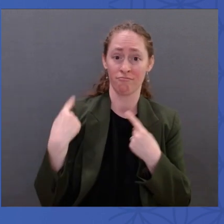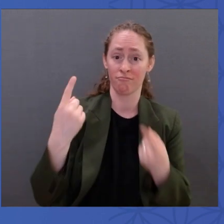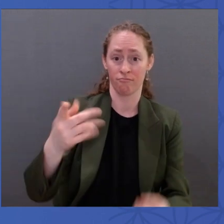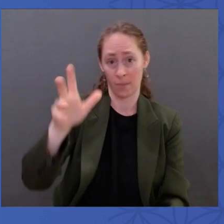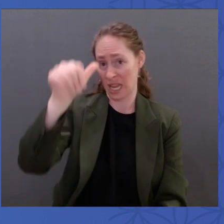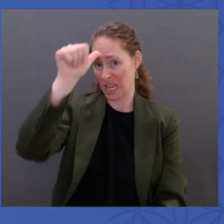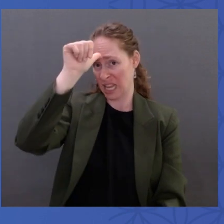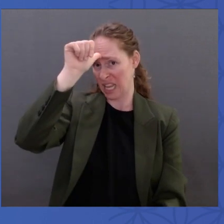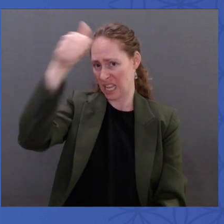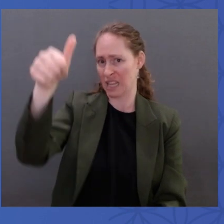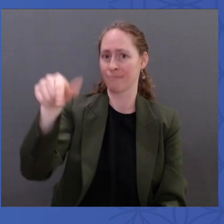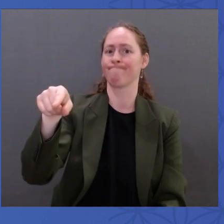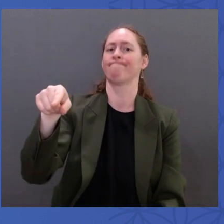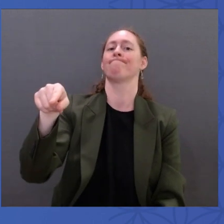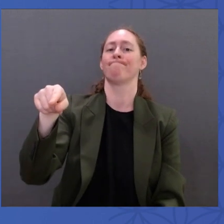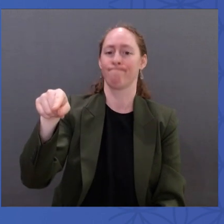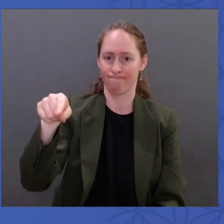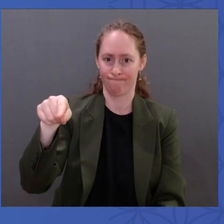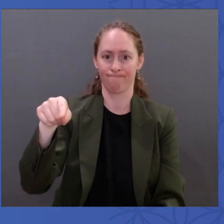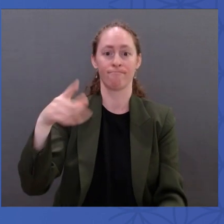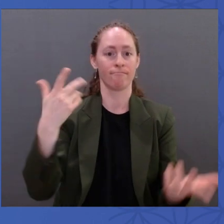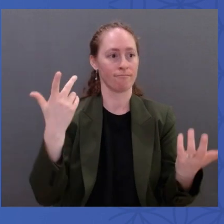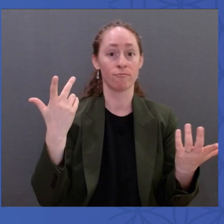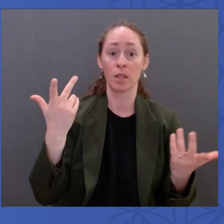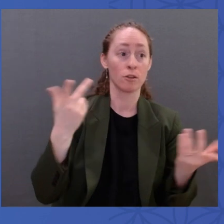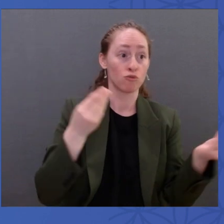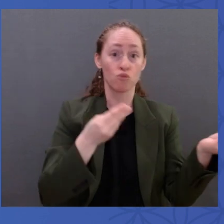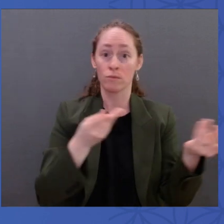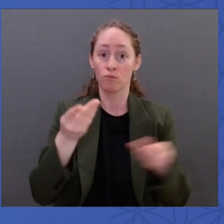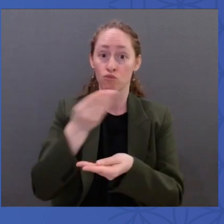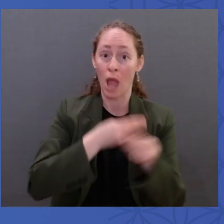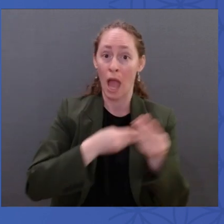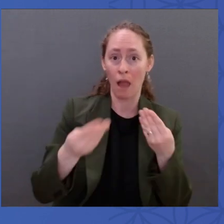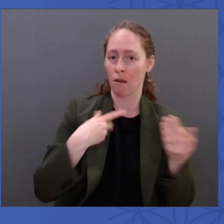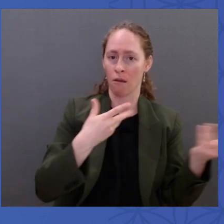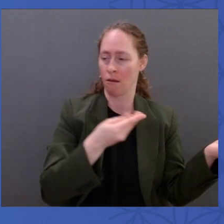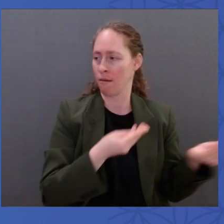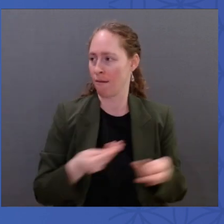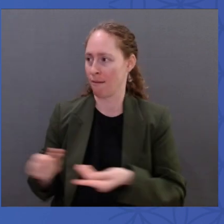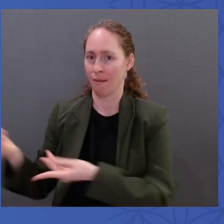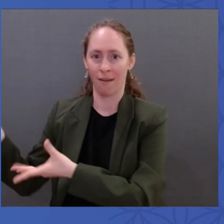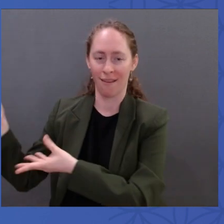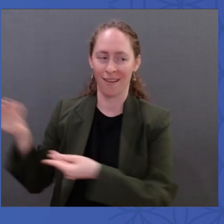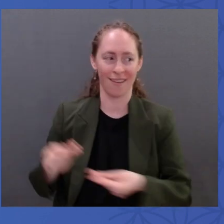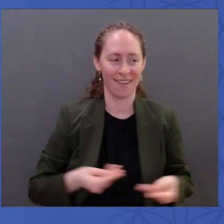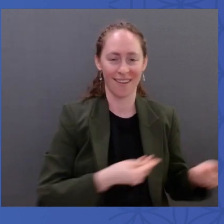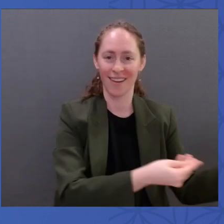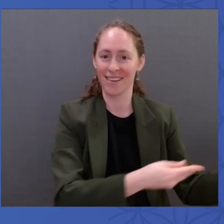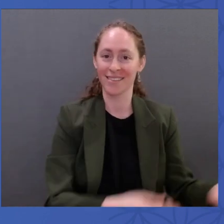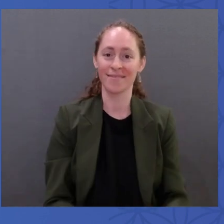It is therefore significant that the most ancient commercial port